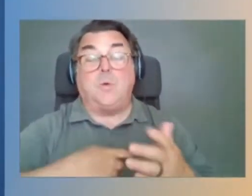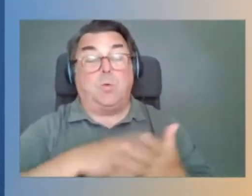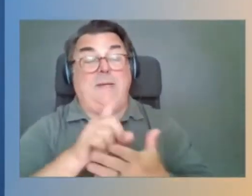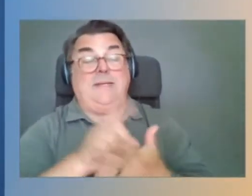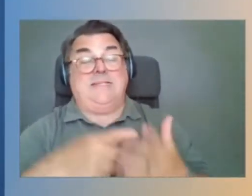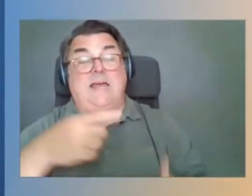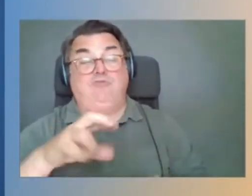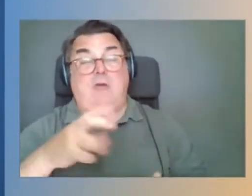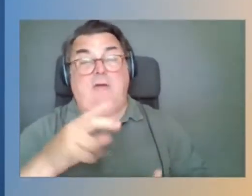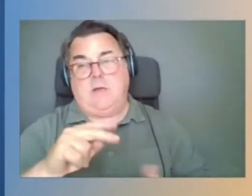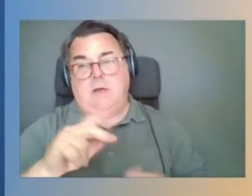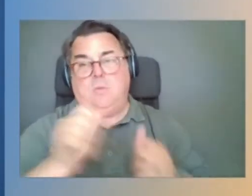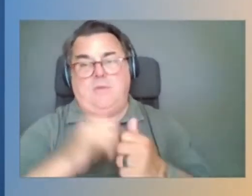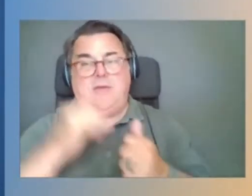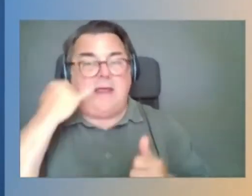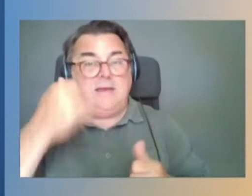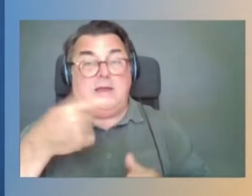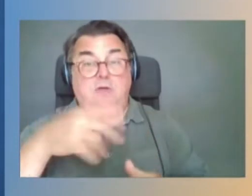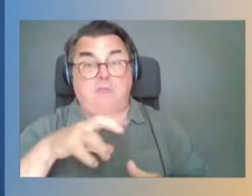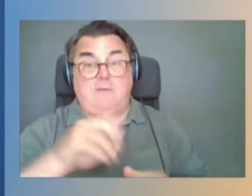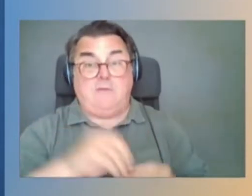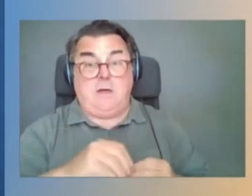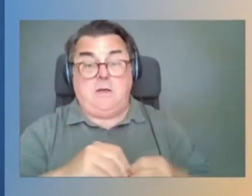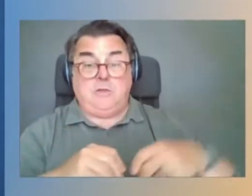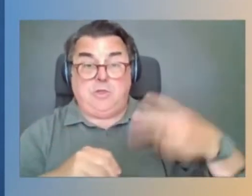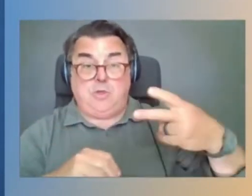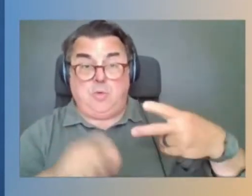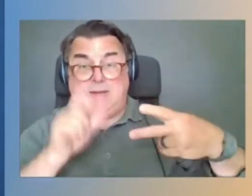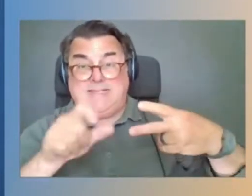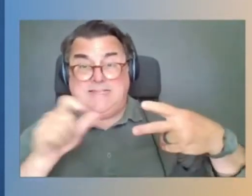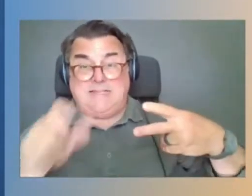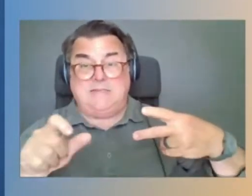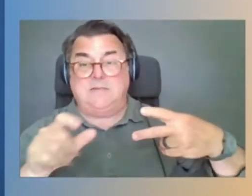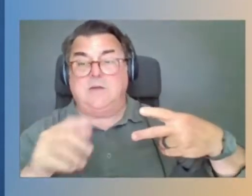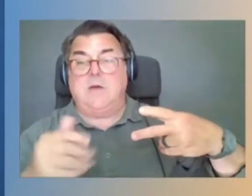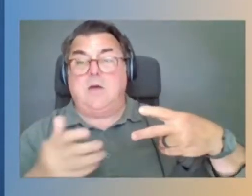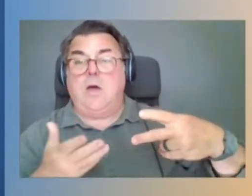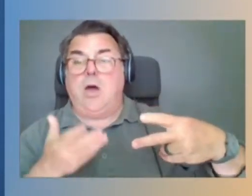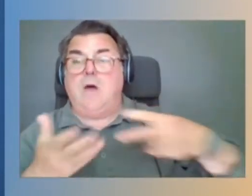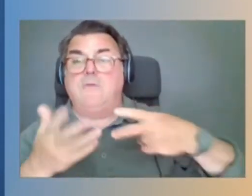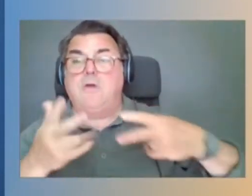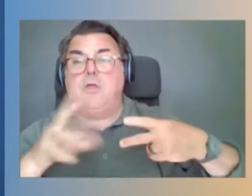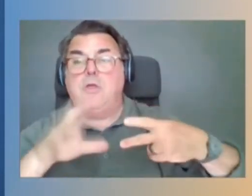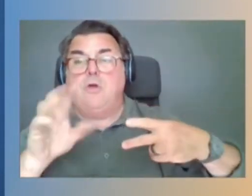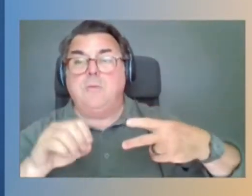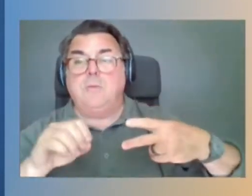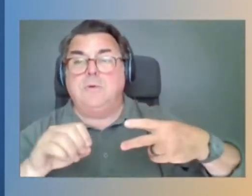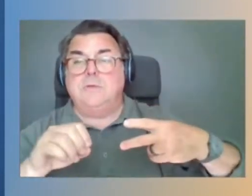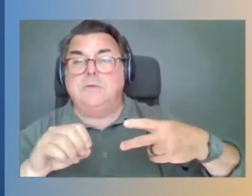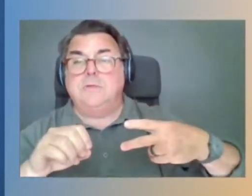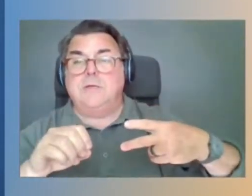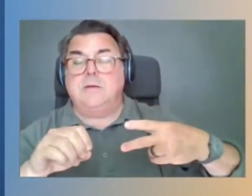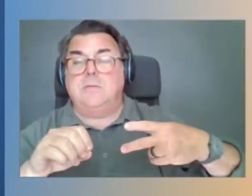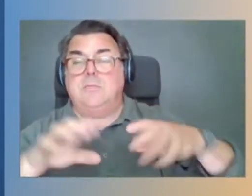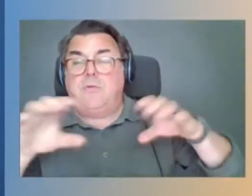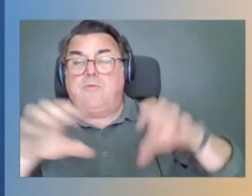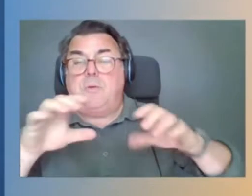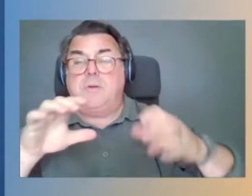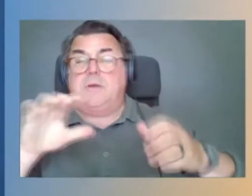So Graviton2 instances offer 30% base better performance compared to other comparable x86 instances